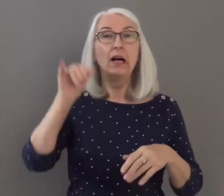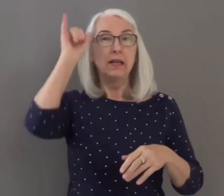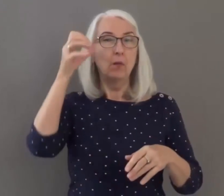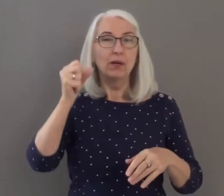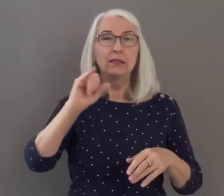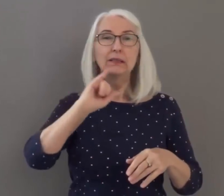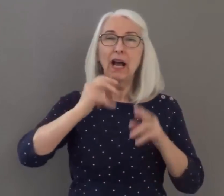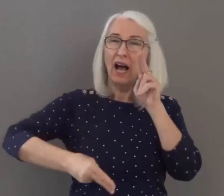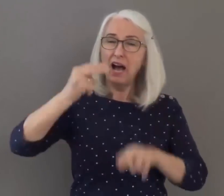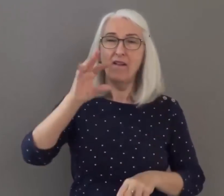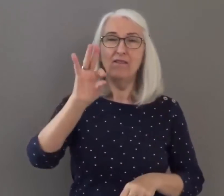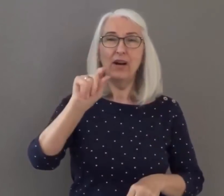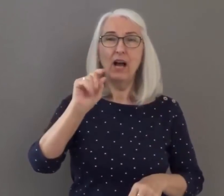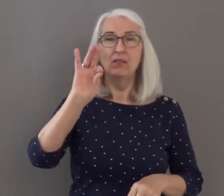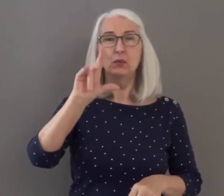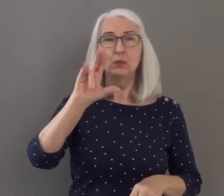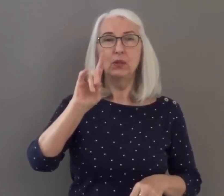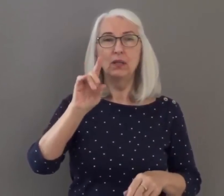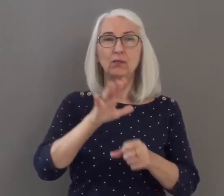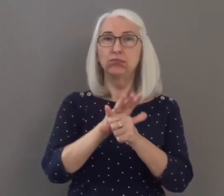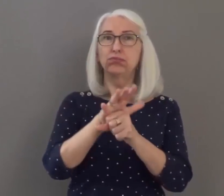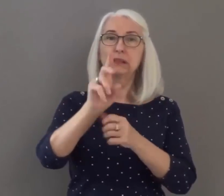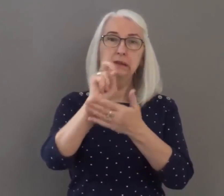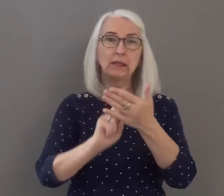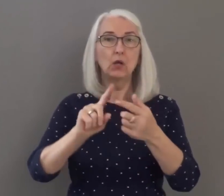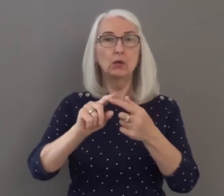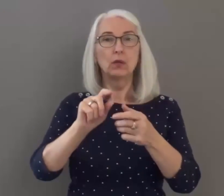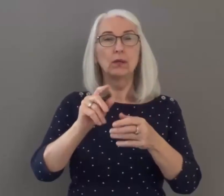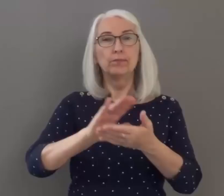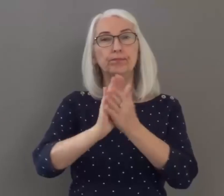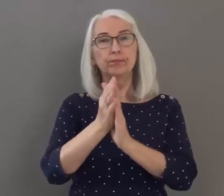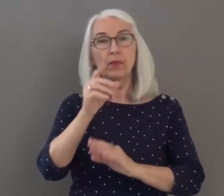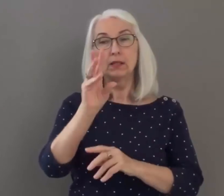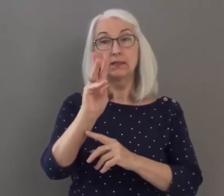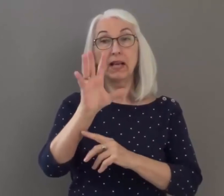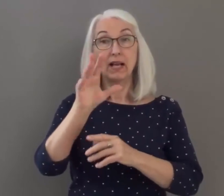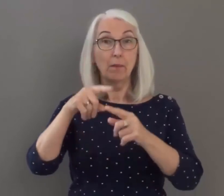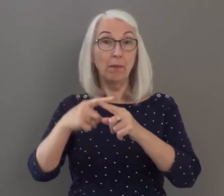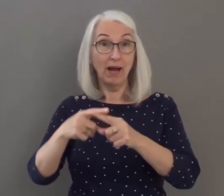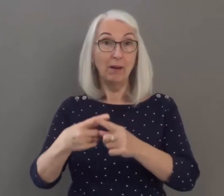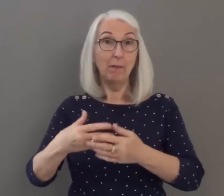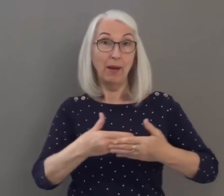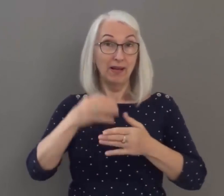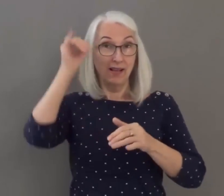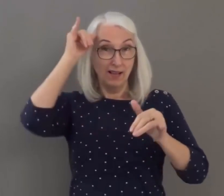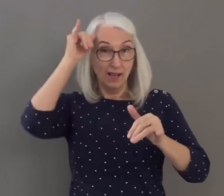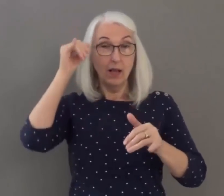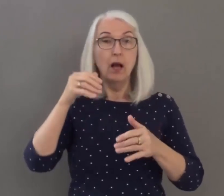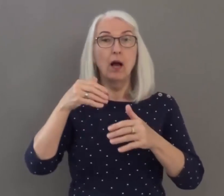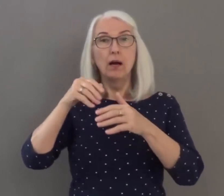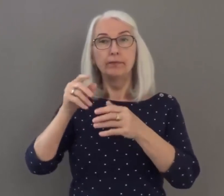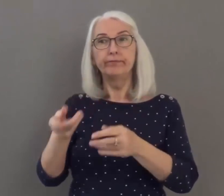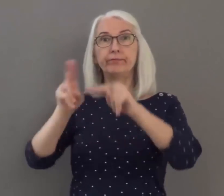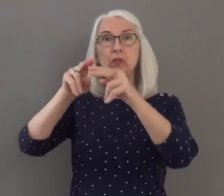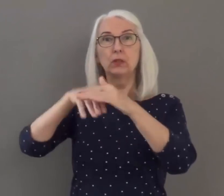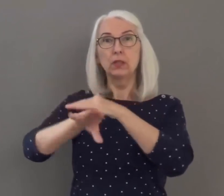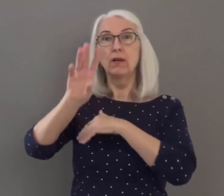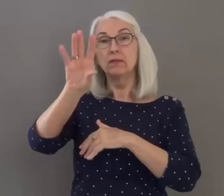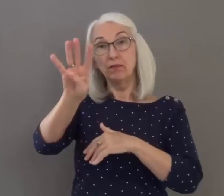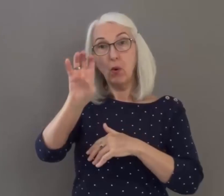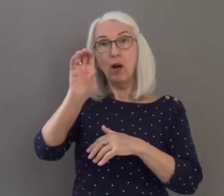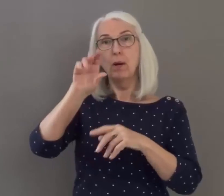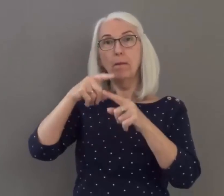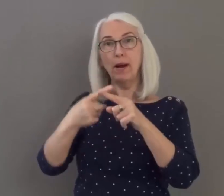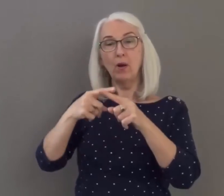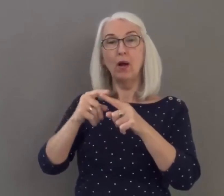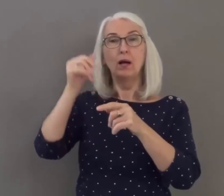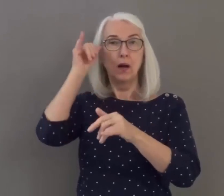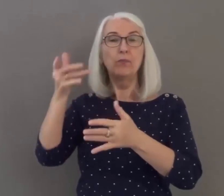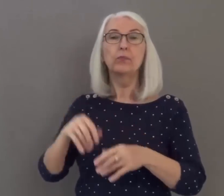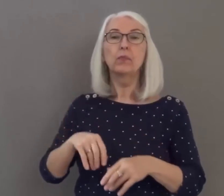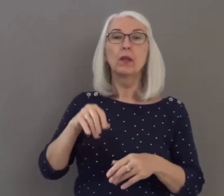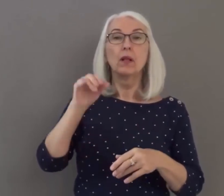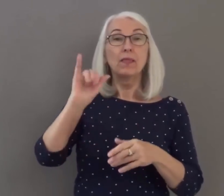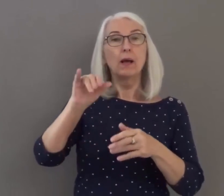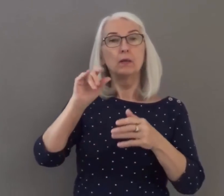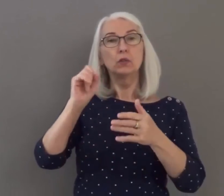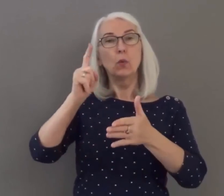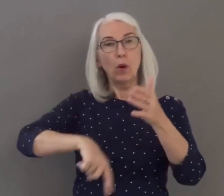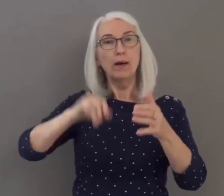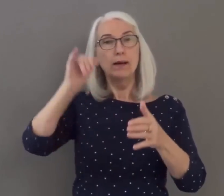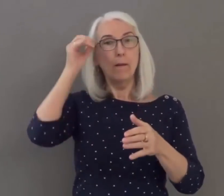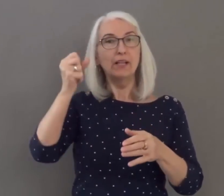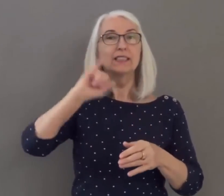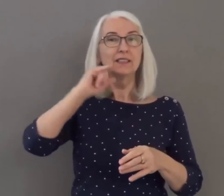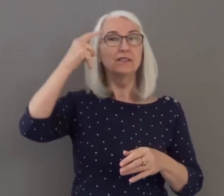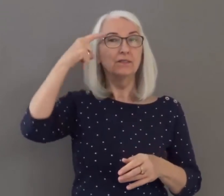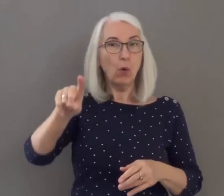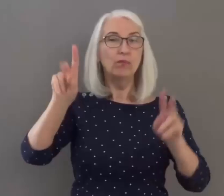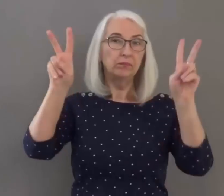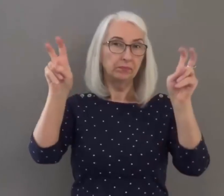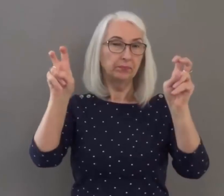Cow’s milk is a high fat fluid exquisitely designed to turn a 65 lb baby calf into a 400 lb cow. That’s what cow’s milk is for!”